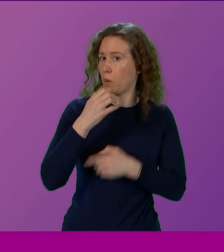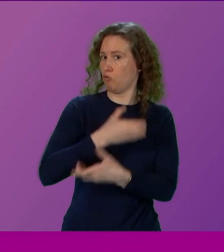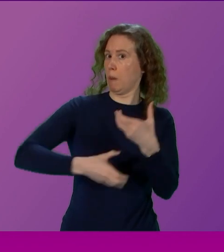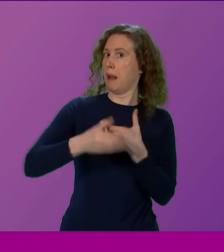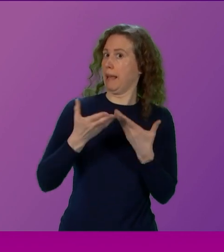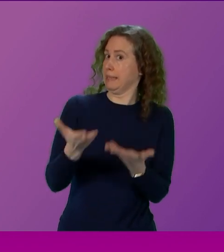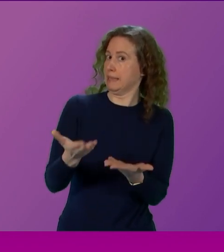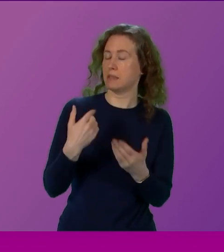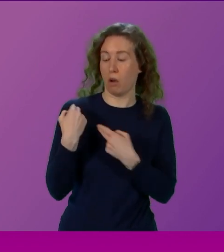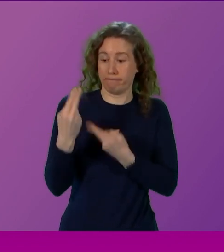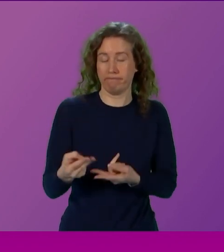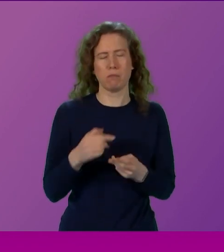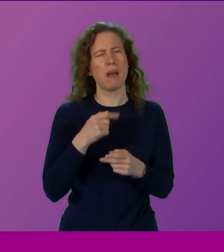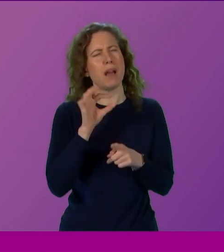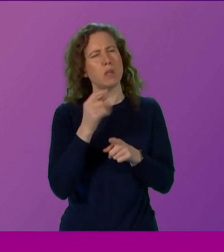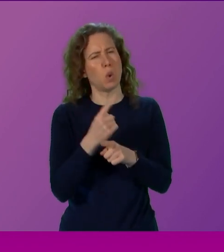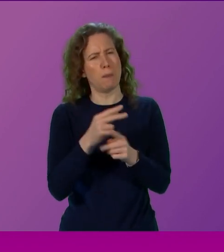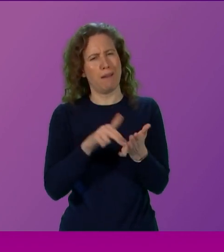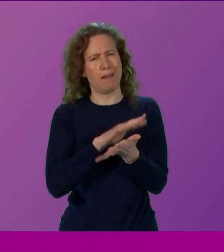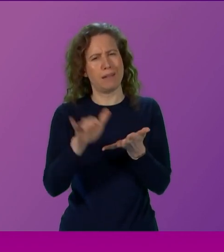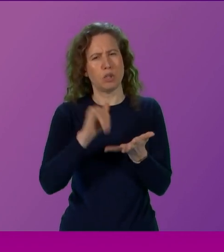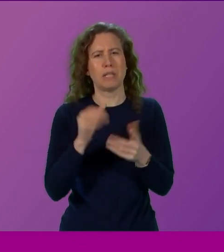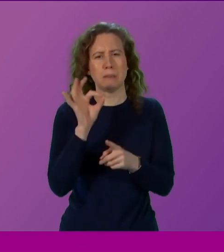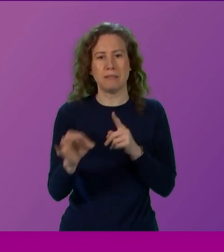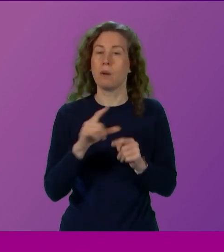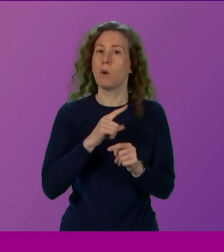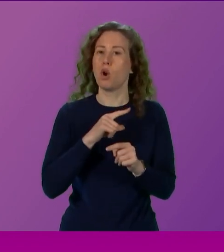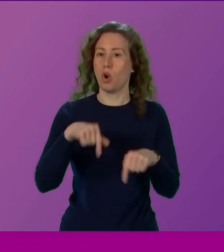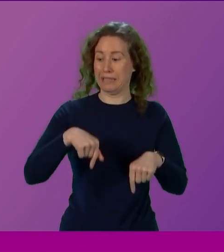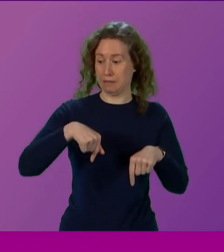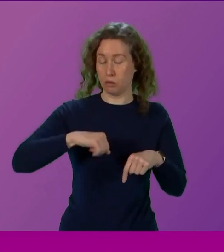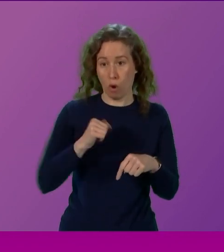Specifically on the NHS, the NHS in Scotland, England, Wales and Northern